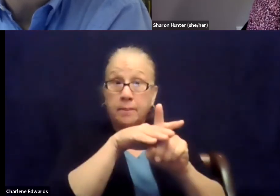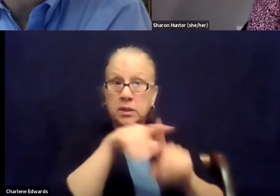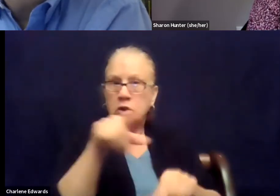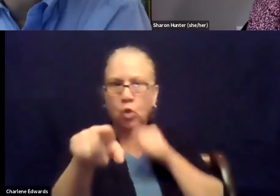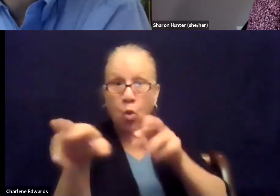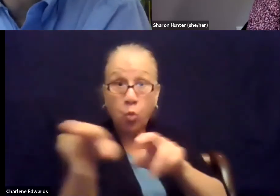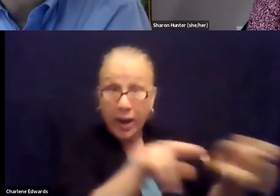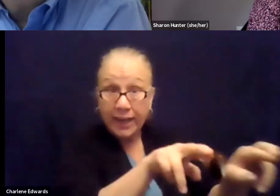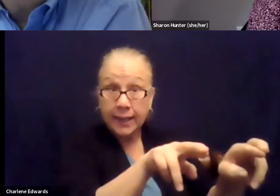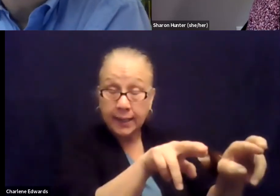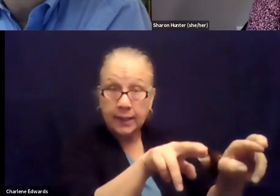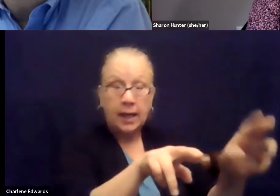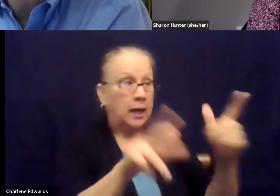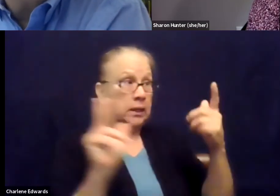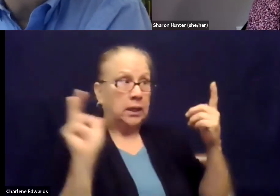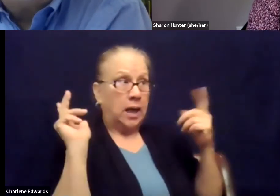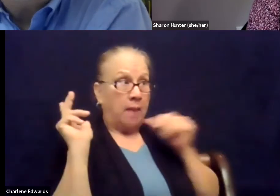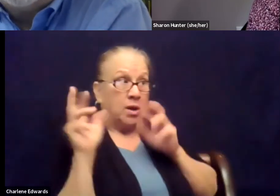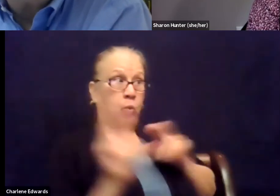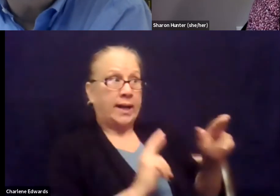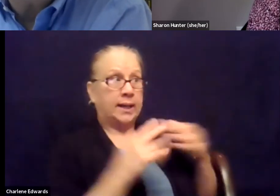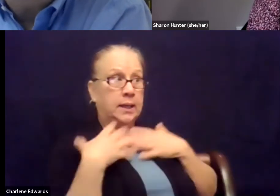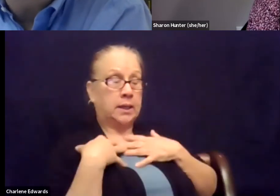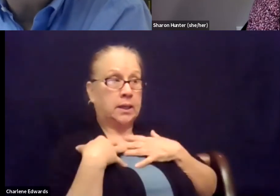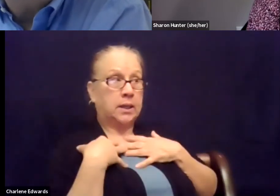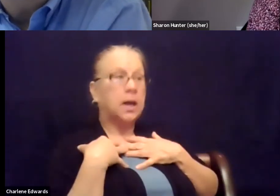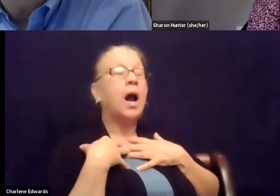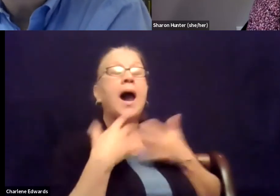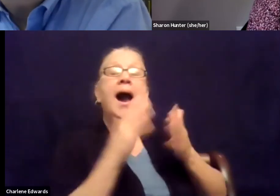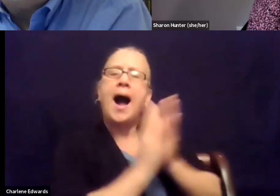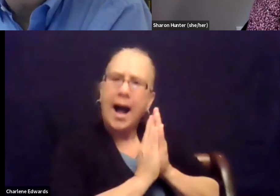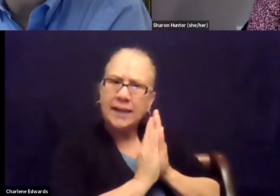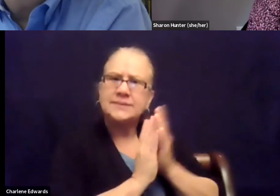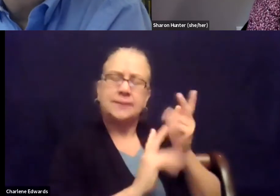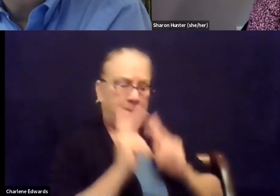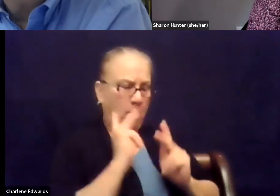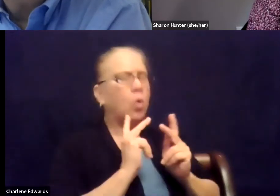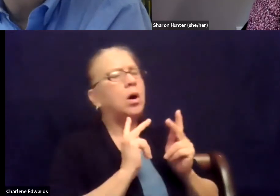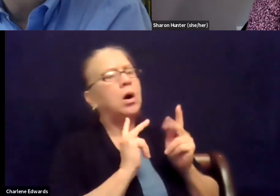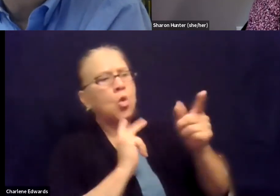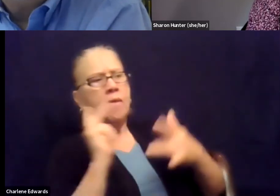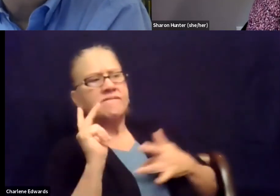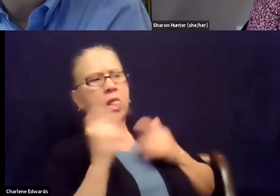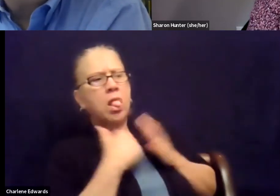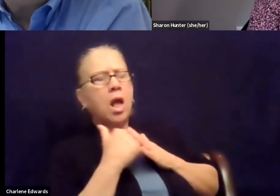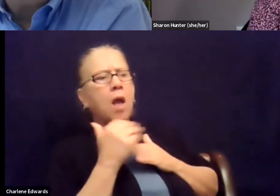So I'd ask them, what would it take for you to feel comfortable? What kind